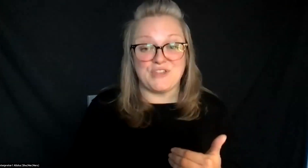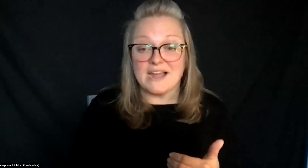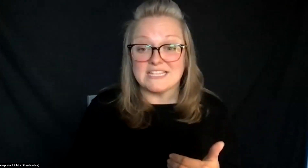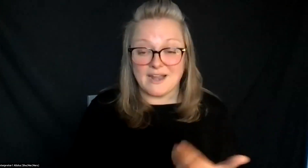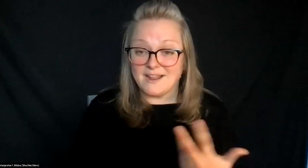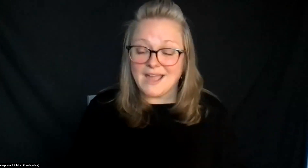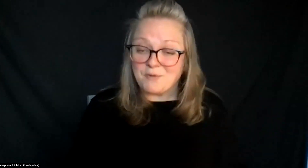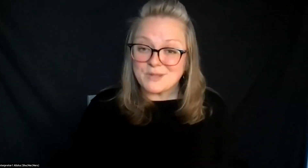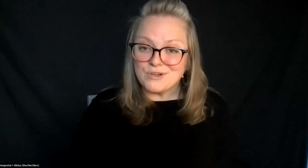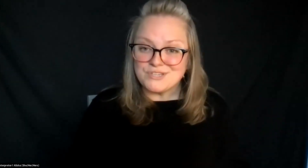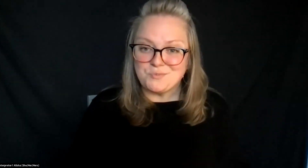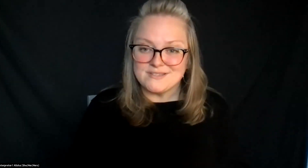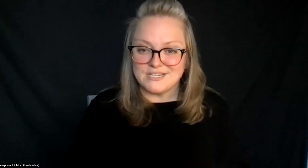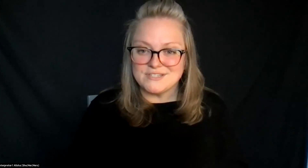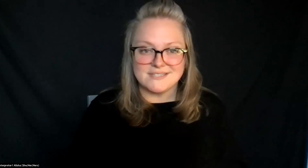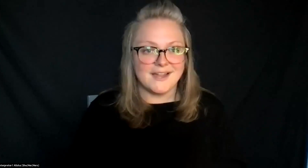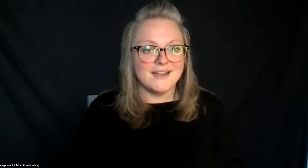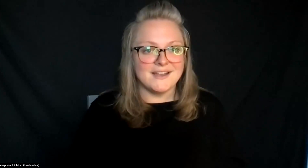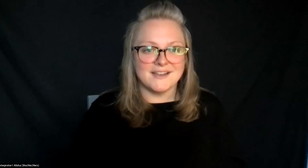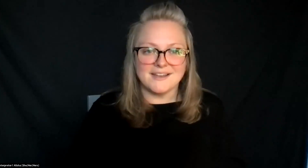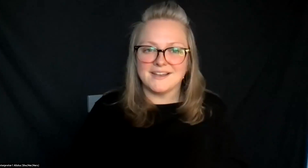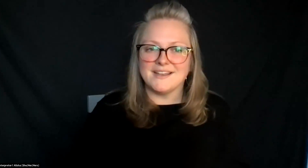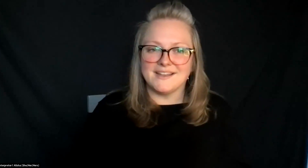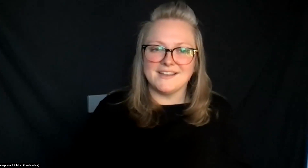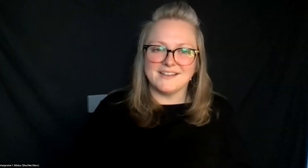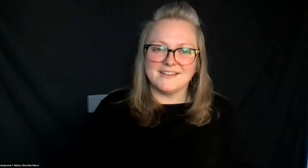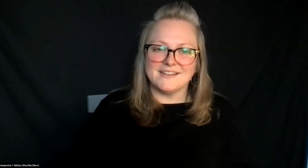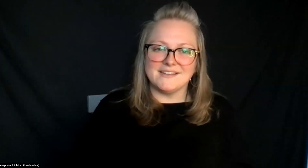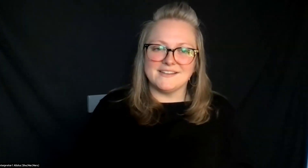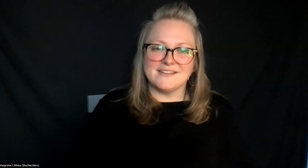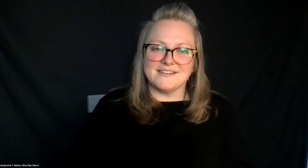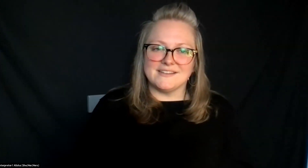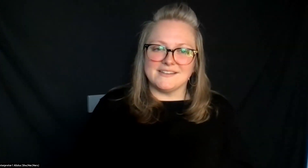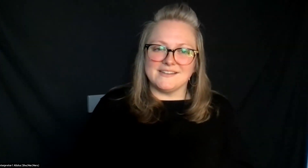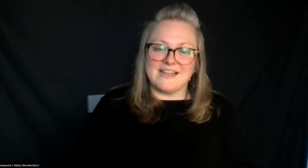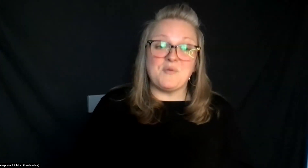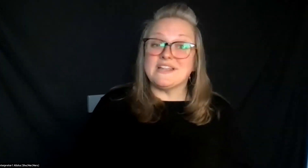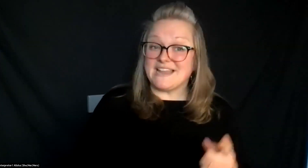IS IT AS FAR AS JUST FEELING LIKE THERE'S TOO MUCH STIGMA, TOO MUCH NEGATIVE STIGMA WITH THAT WORD, ADDICT?